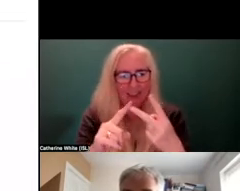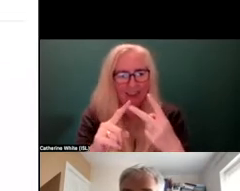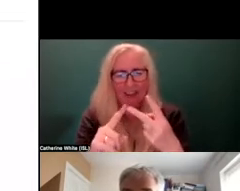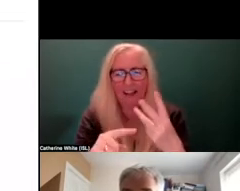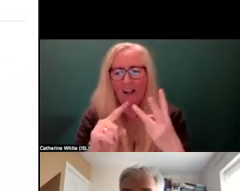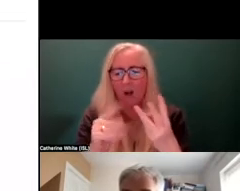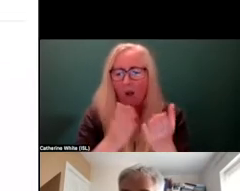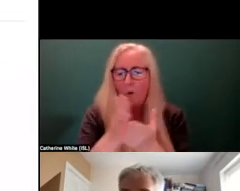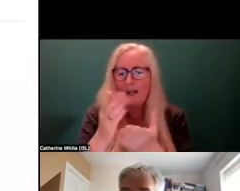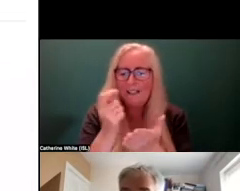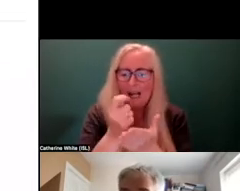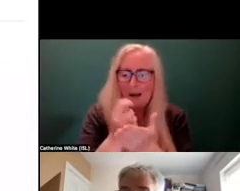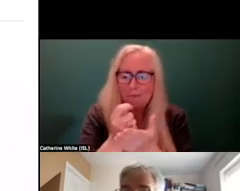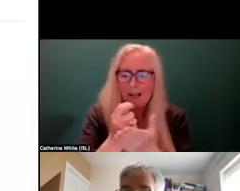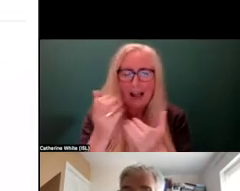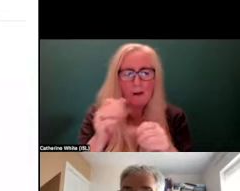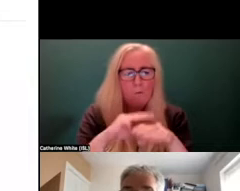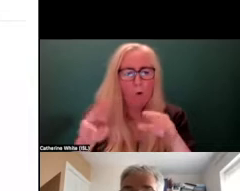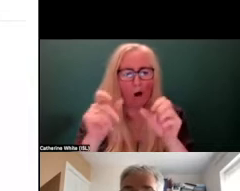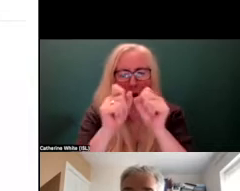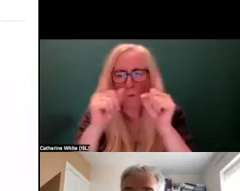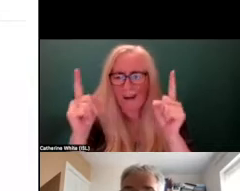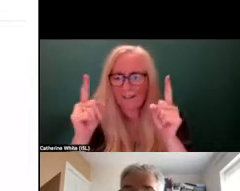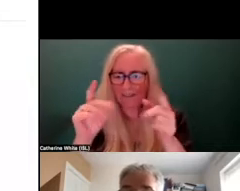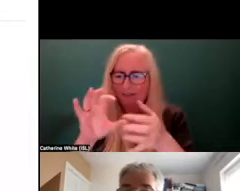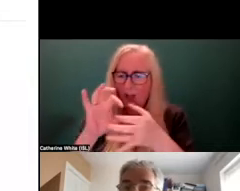And the other I suppose is over time, increasing context awareness and